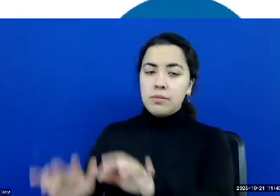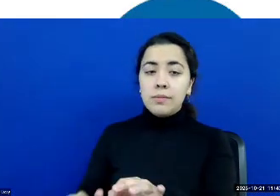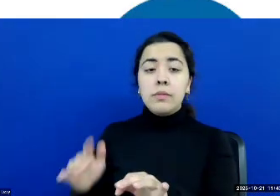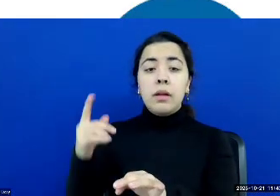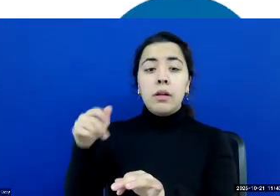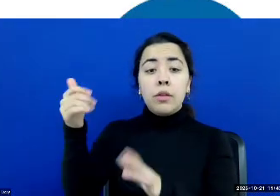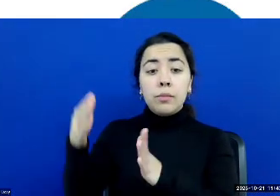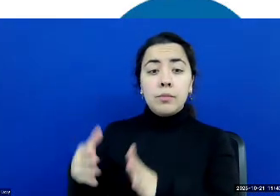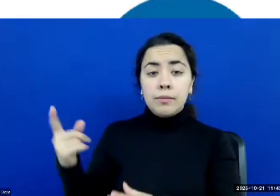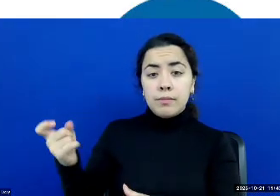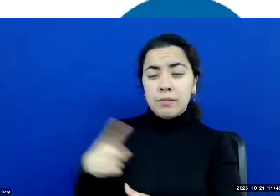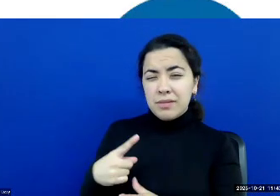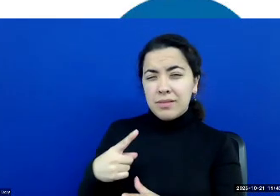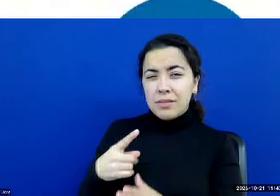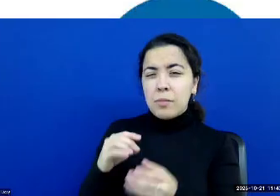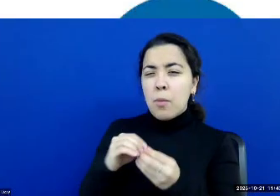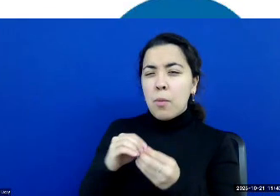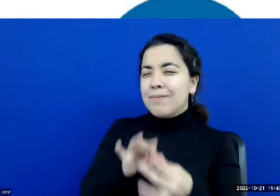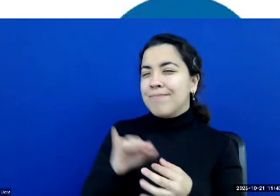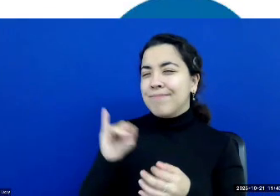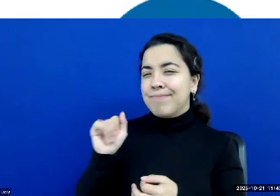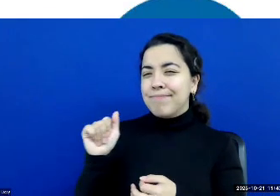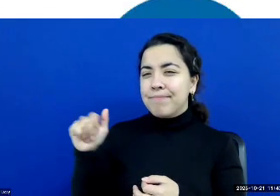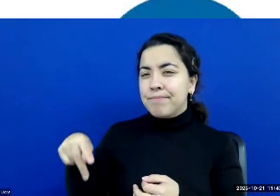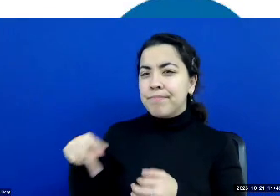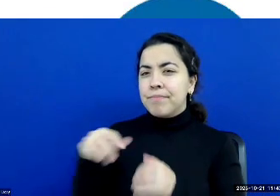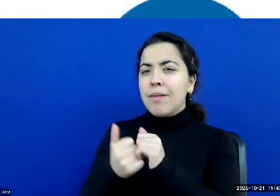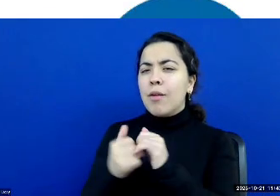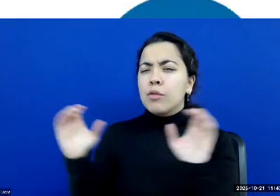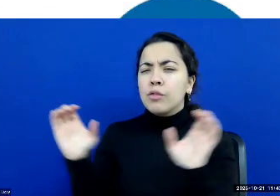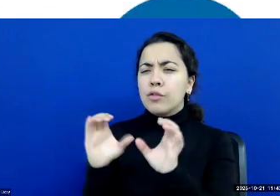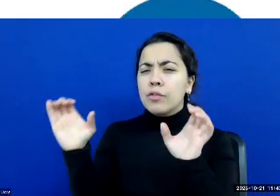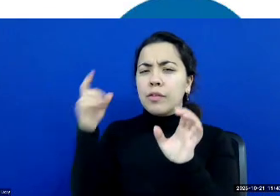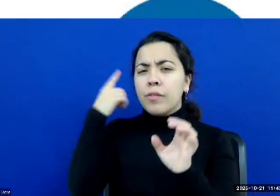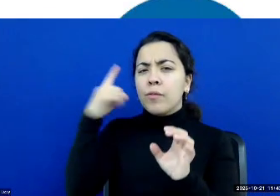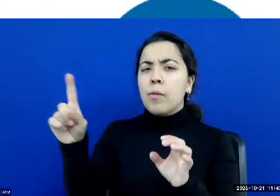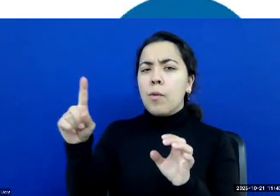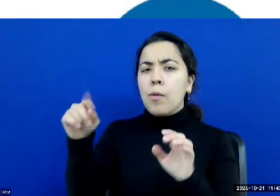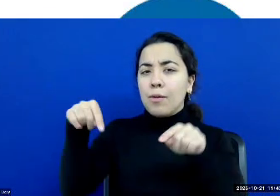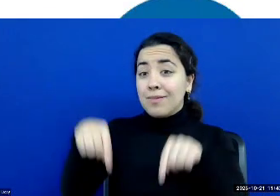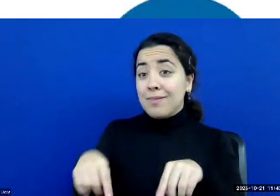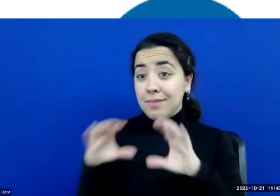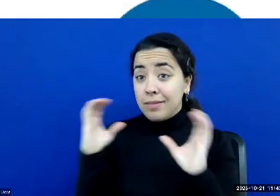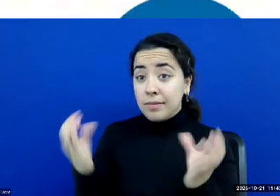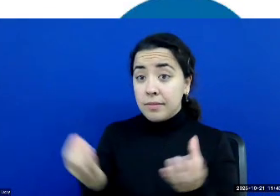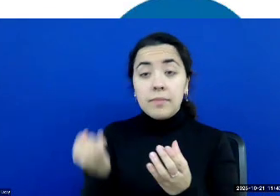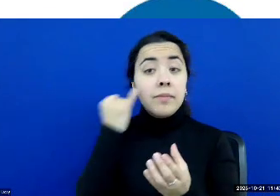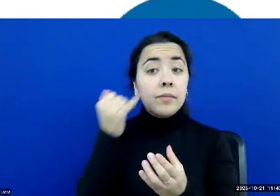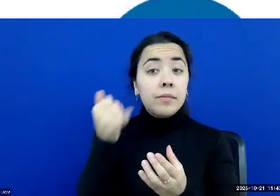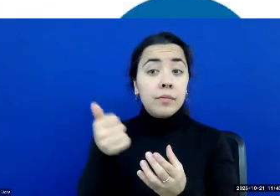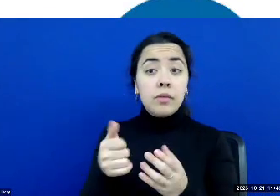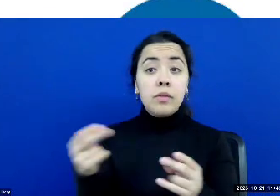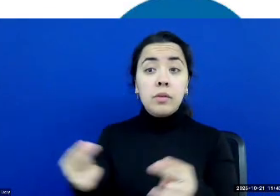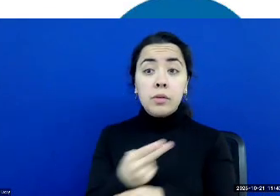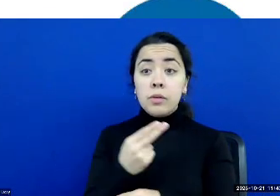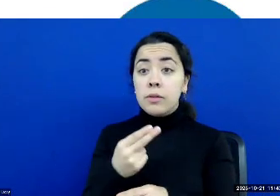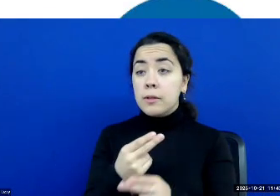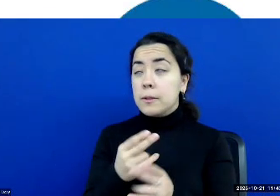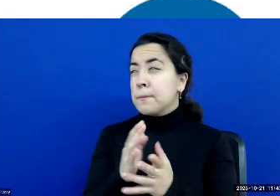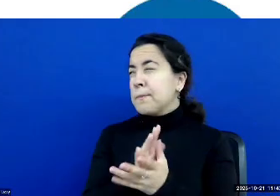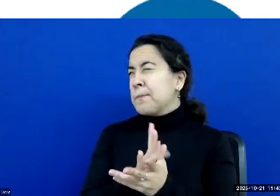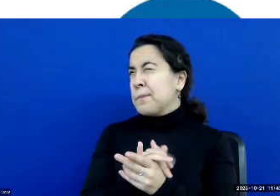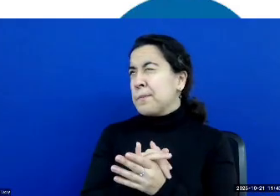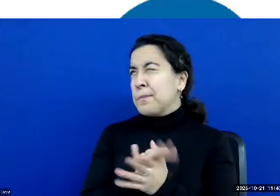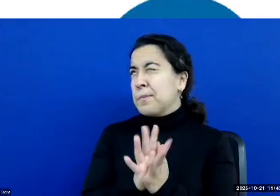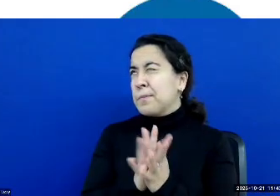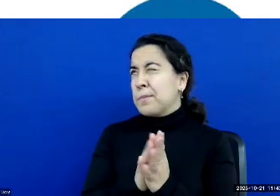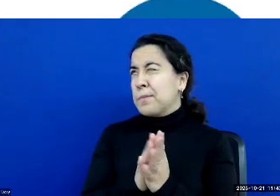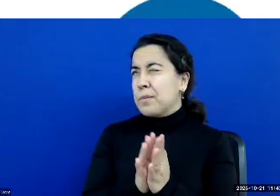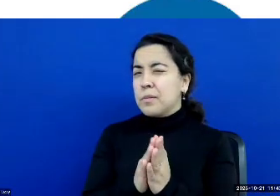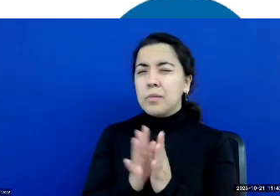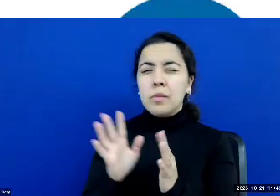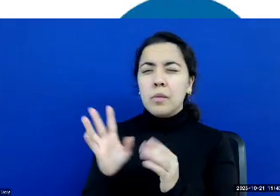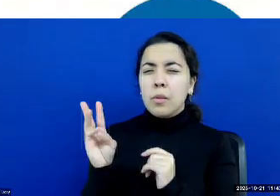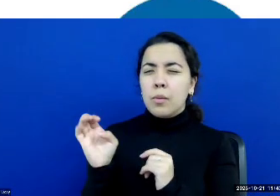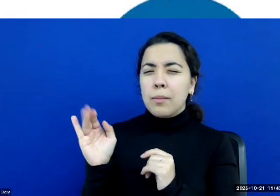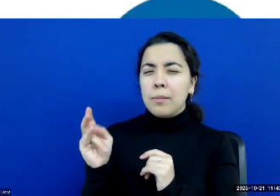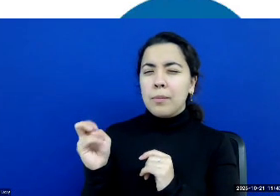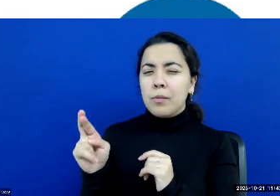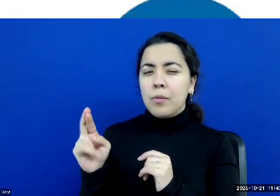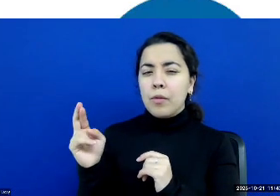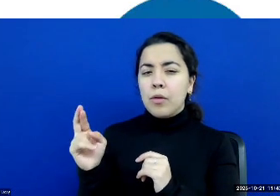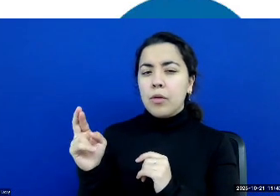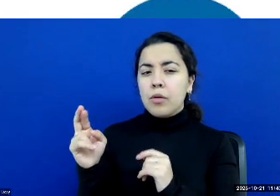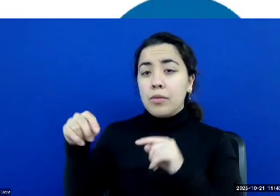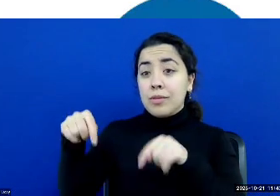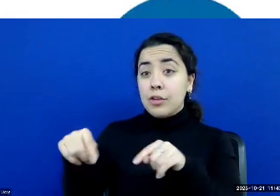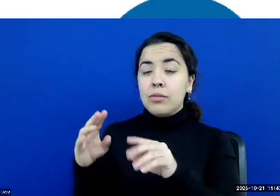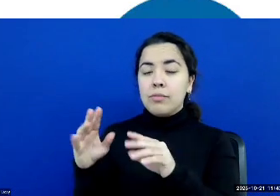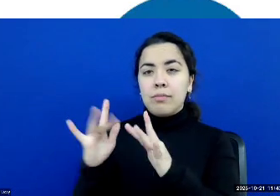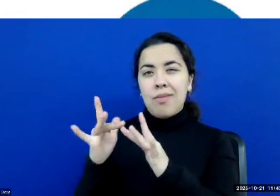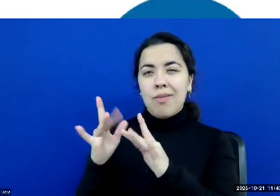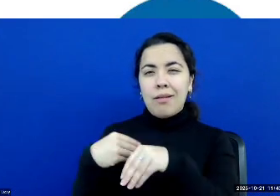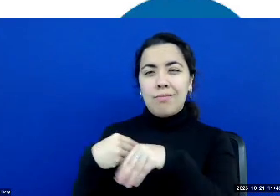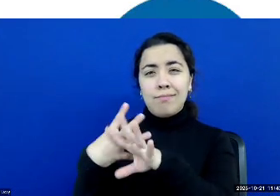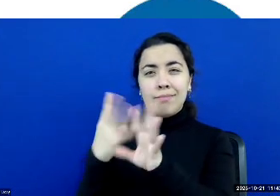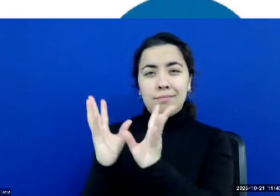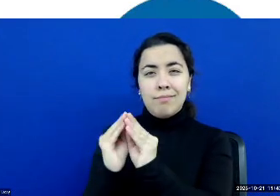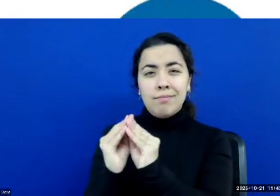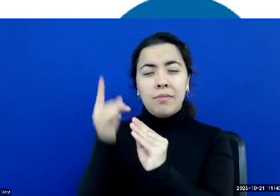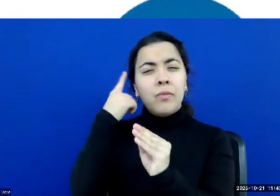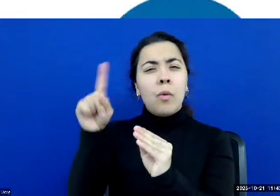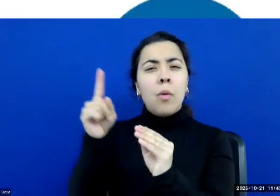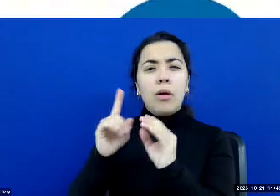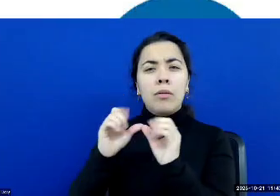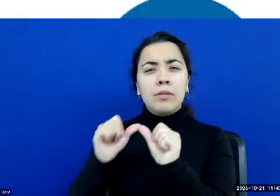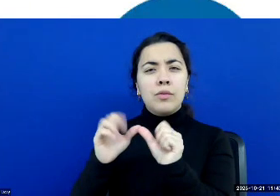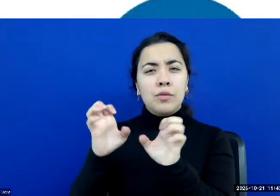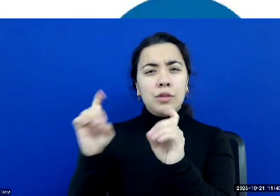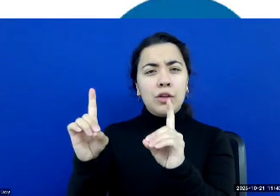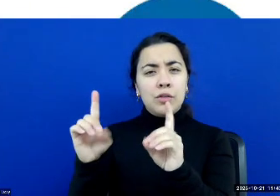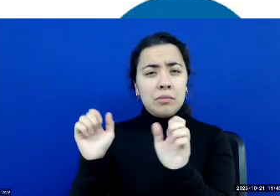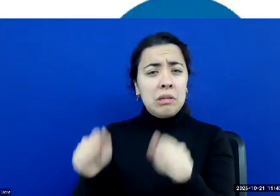Rachel Paul, IAAP: So if somebody's asking, this is more of an IAP question about getting a certificate for this class. If you're using, you know, want to use this webinar for continuing education credits for your certification, you can just